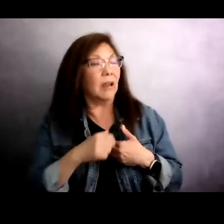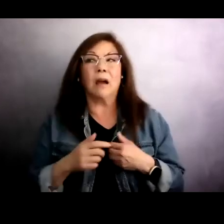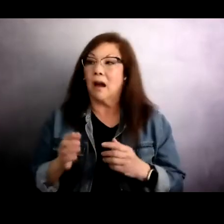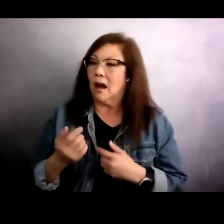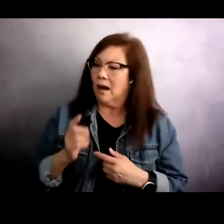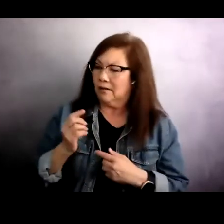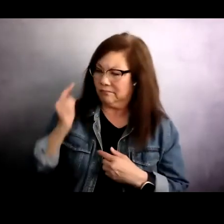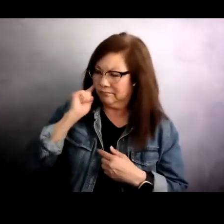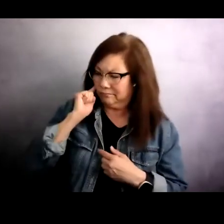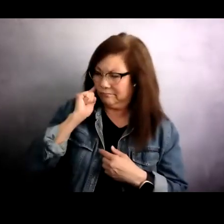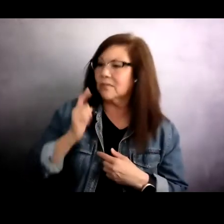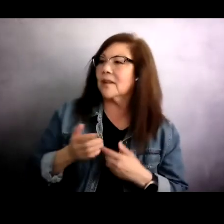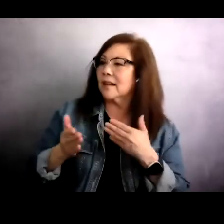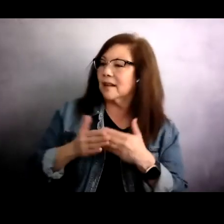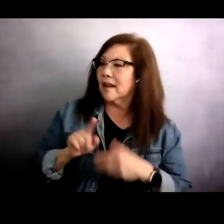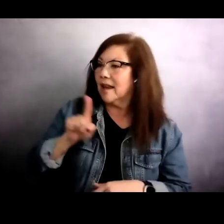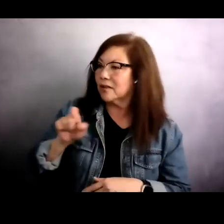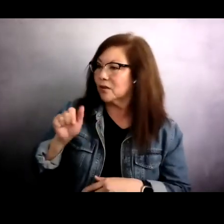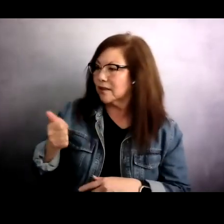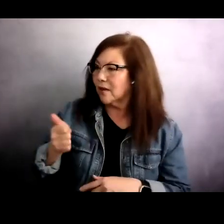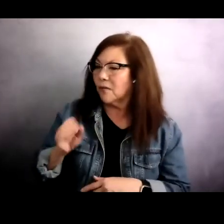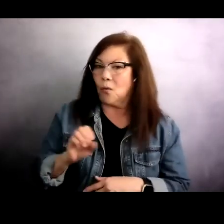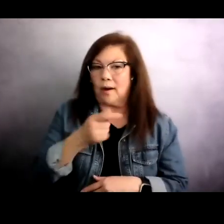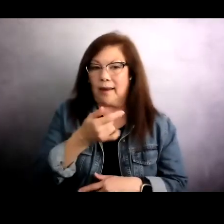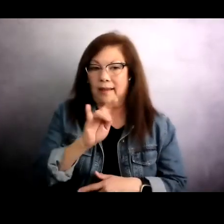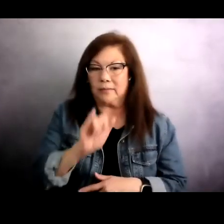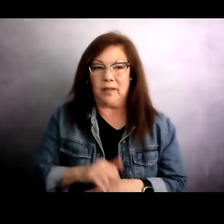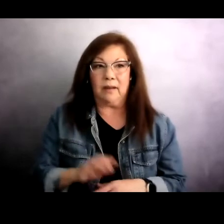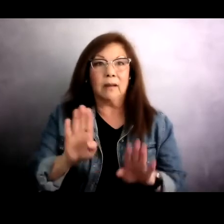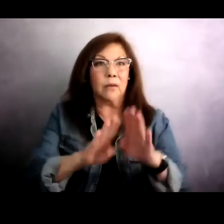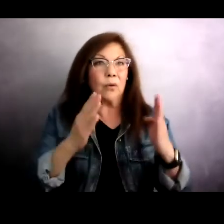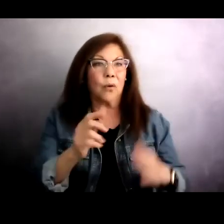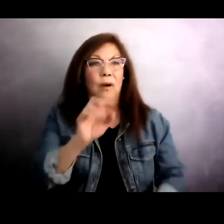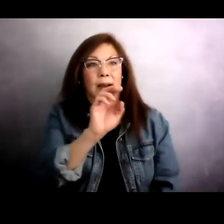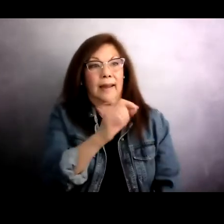Talking about herself our Gatsby, but then the door opened, and Gatsby and Nick entered.